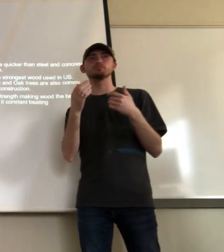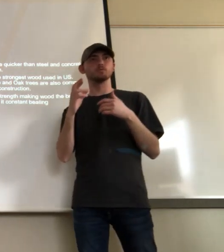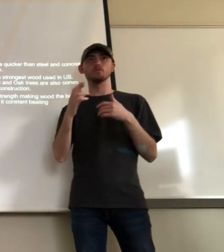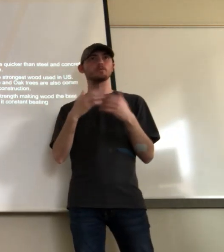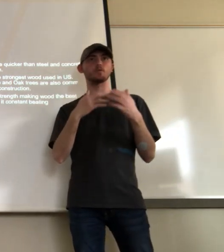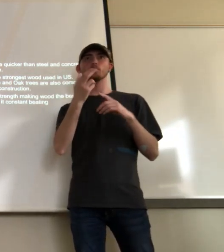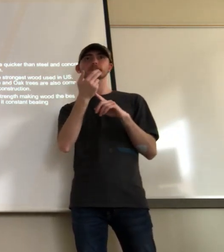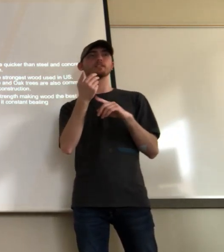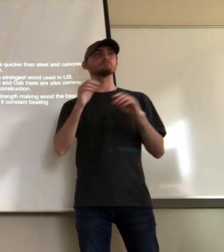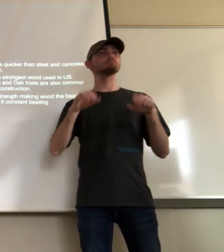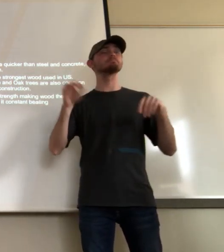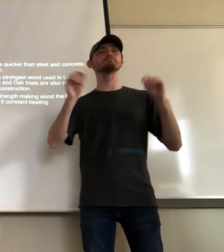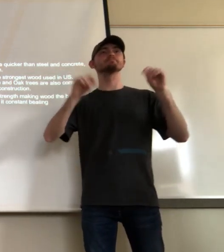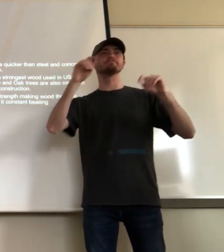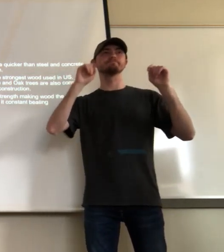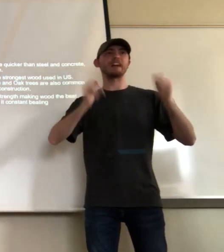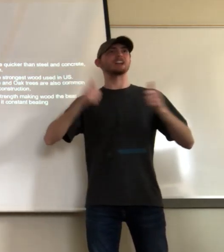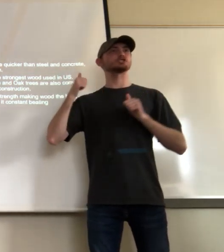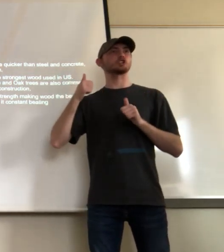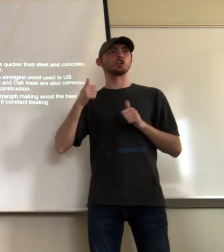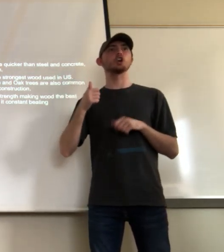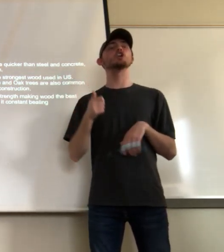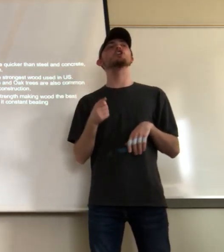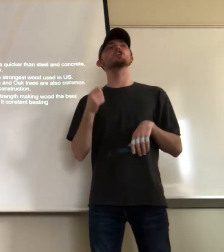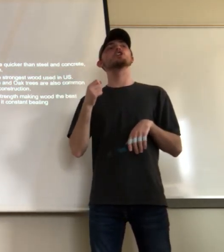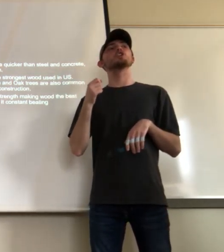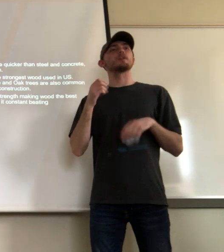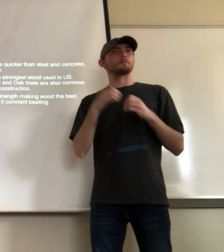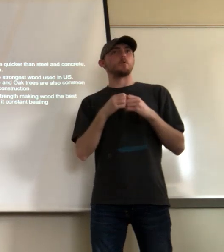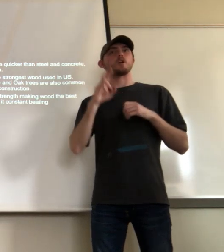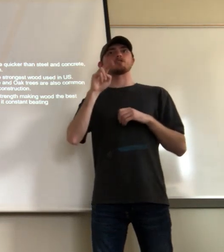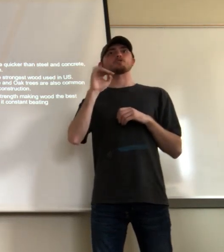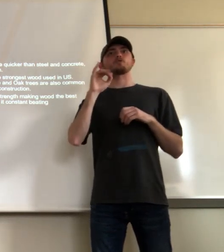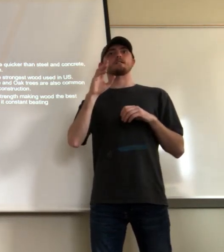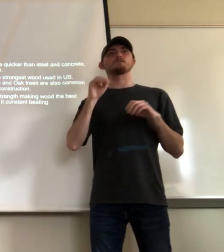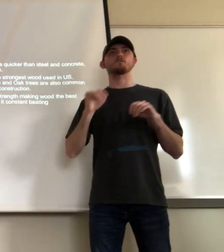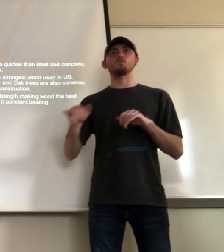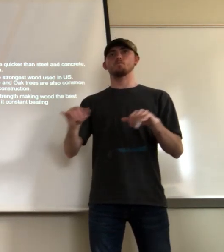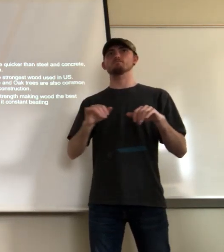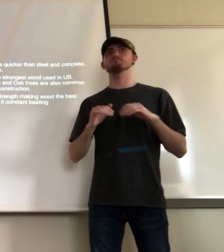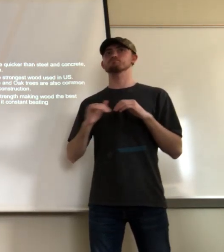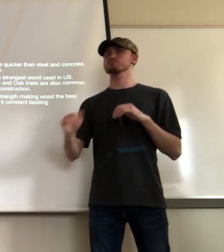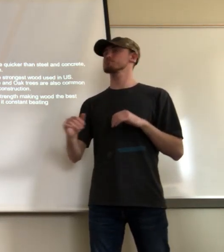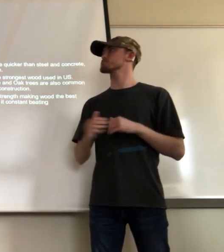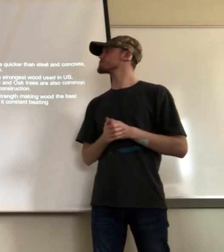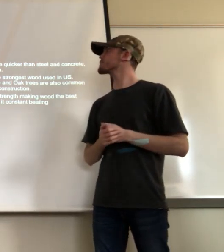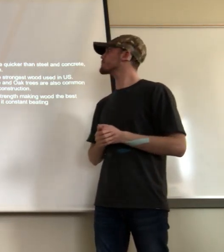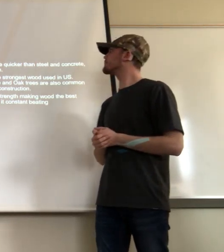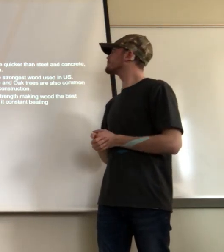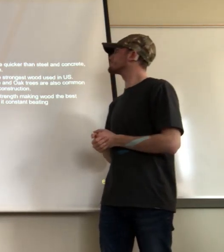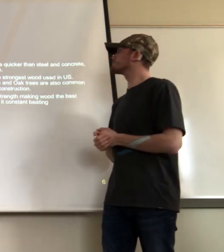Weak woods can be used for other purposes. The tree is cut to certain length of our choice.